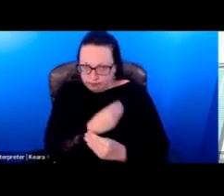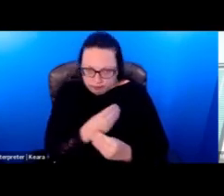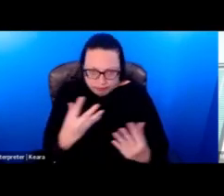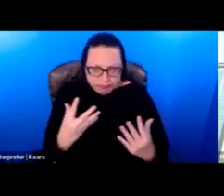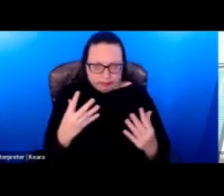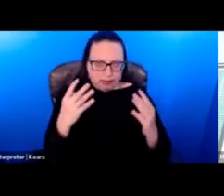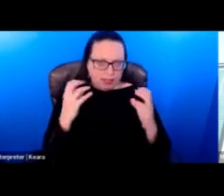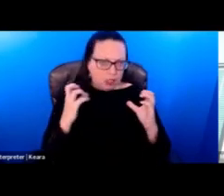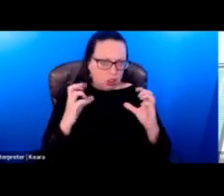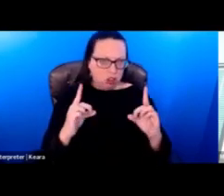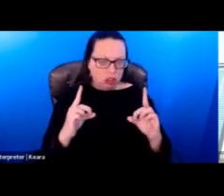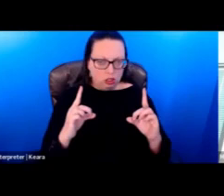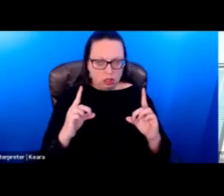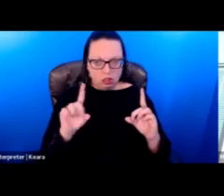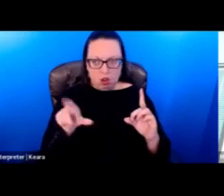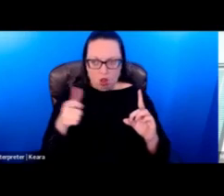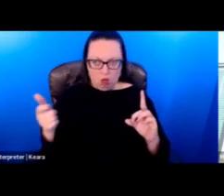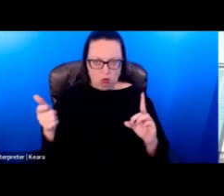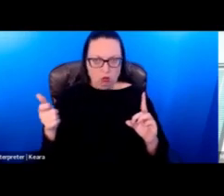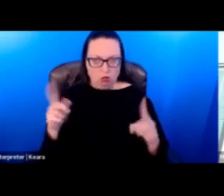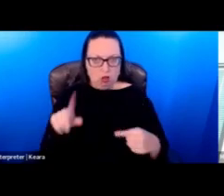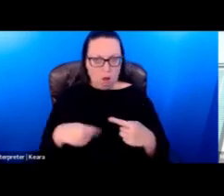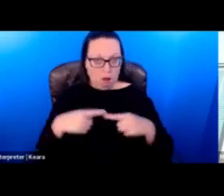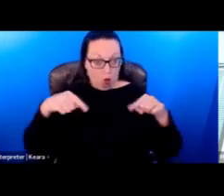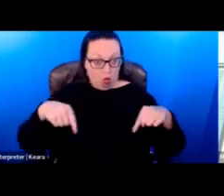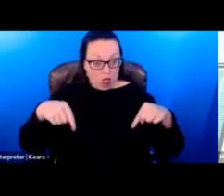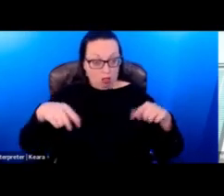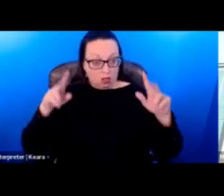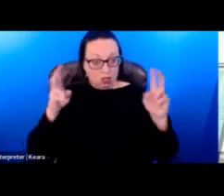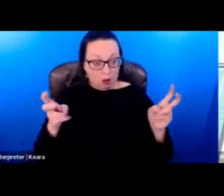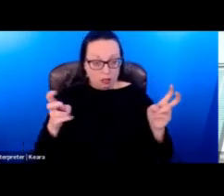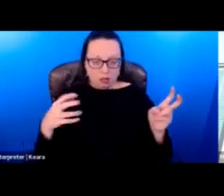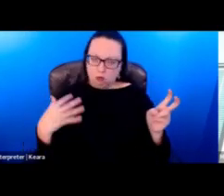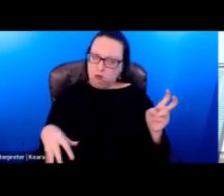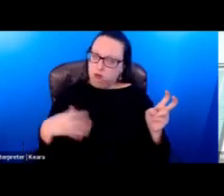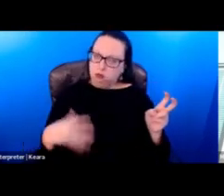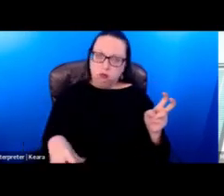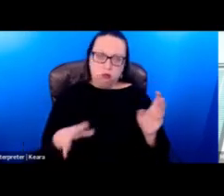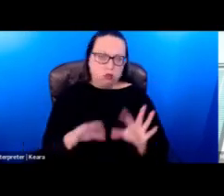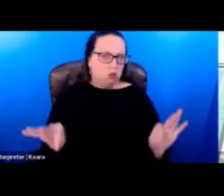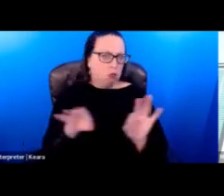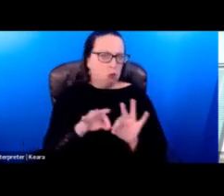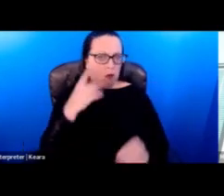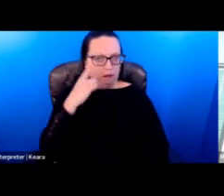been really groundbreaking for me. But it also allows, I think,